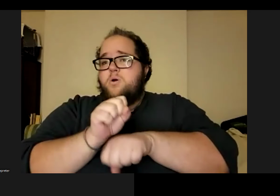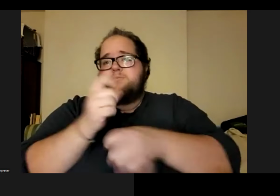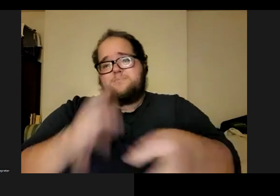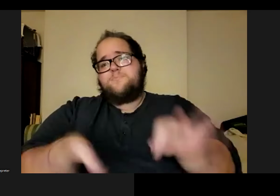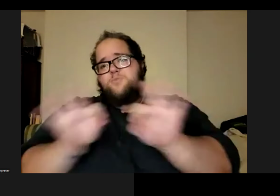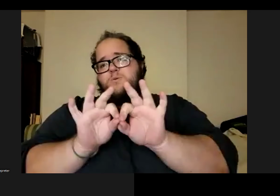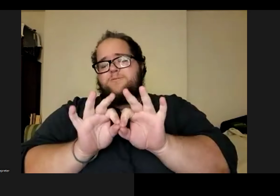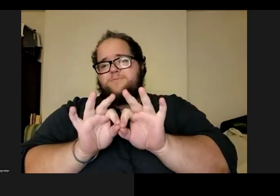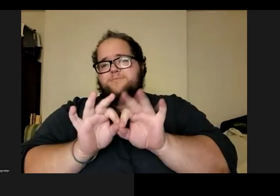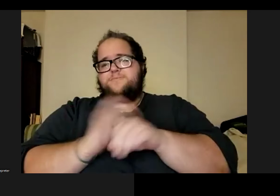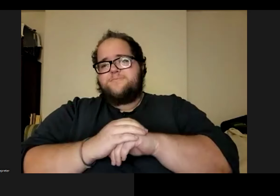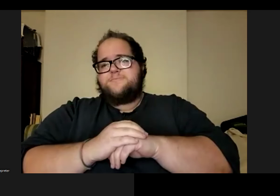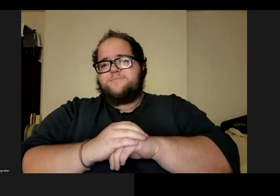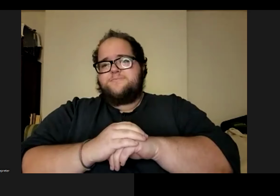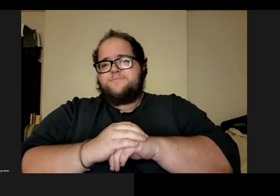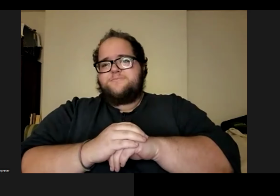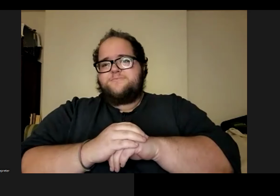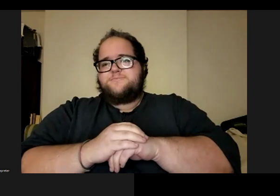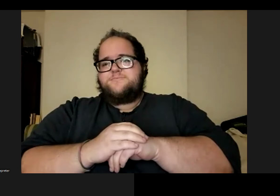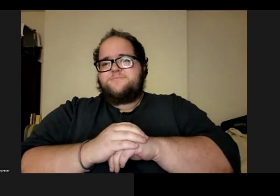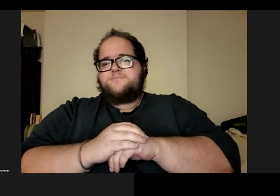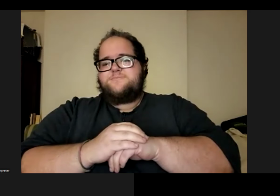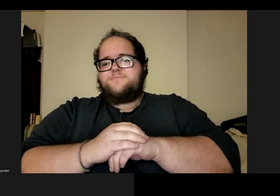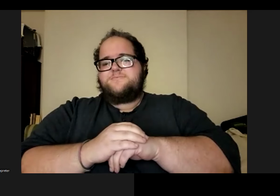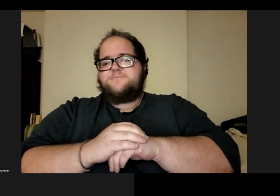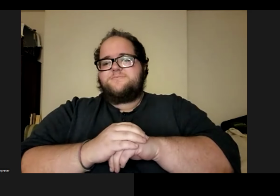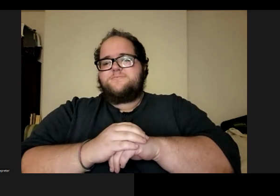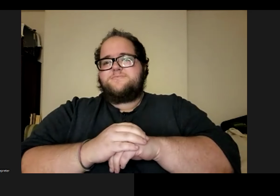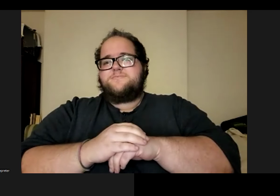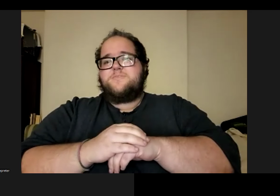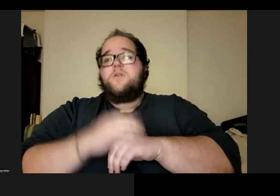And this is… why we write about what we do.